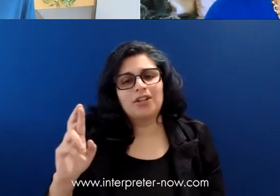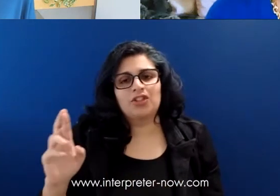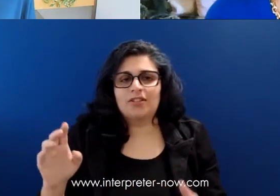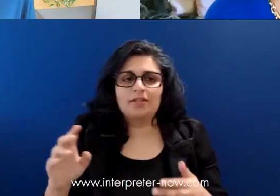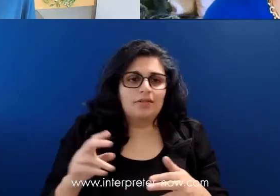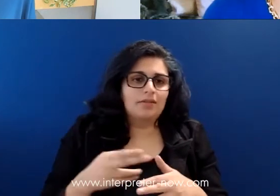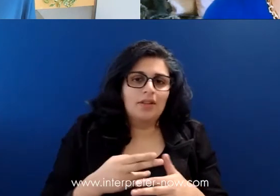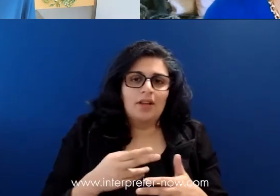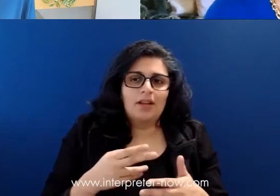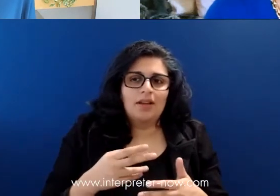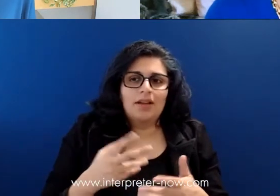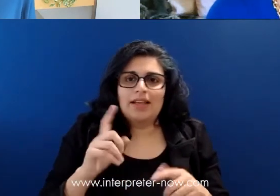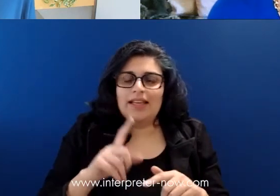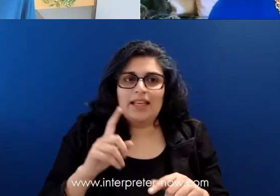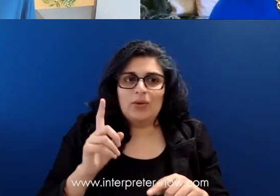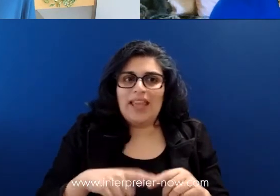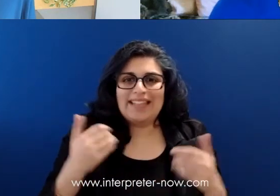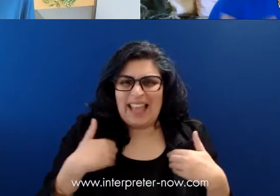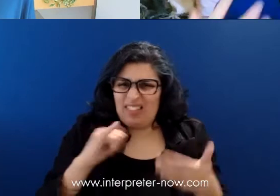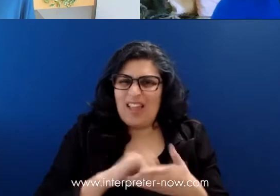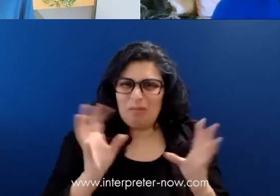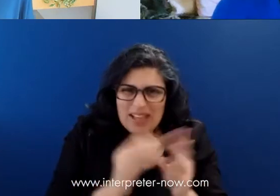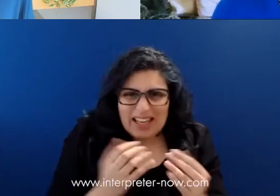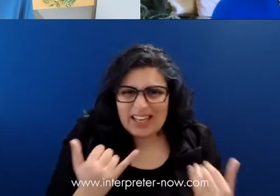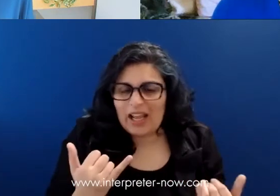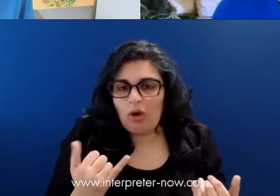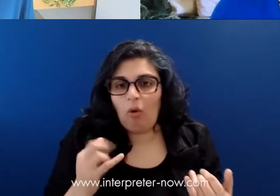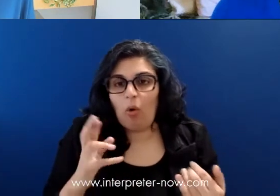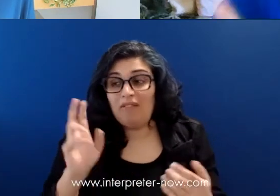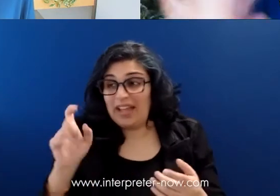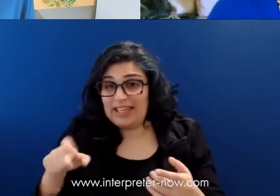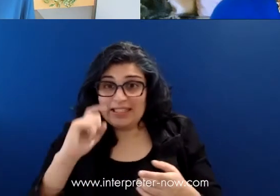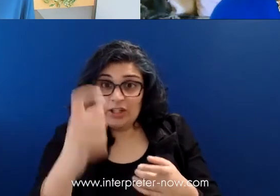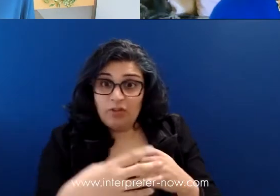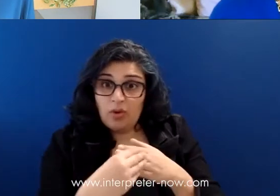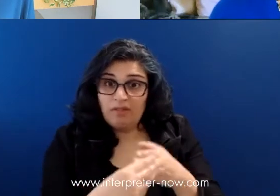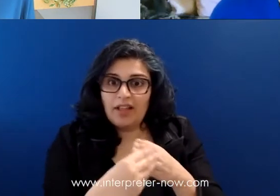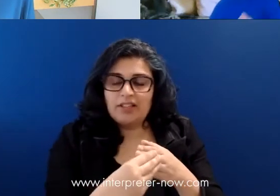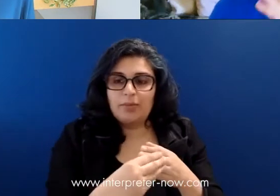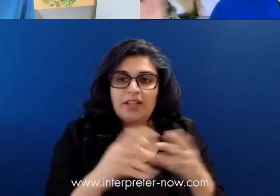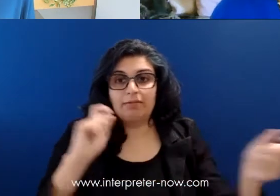meeting right now, if I need to give you the flexibility to rejig everything for you to